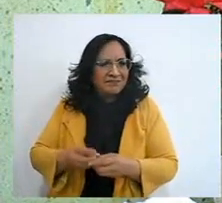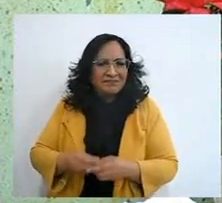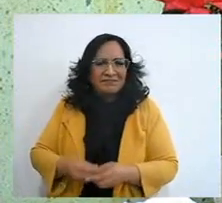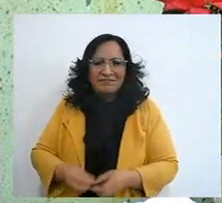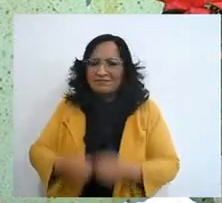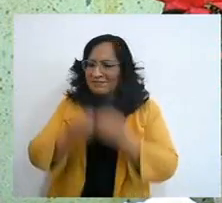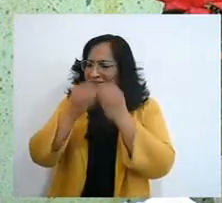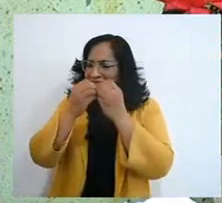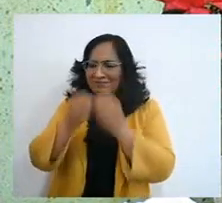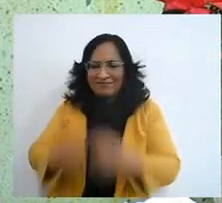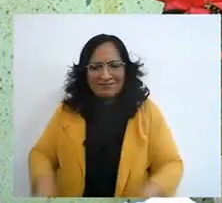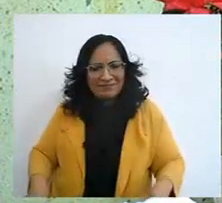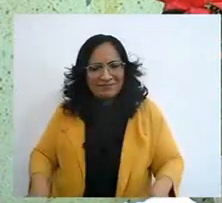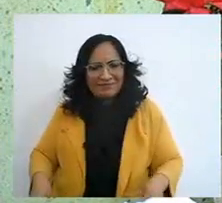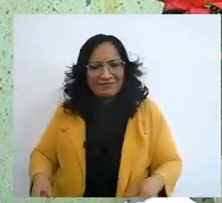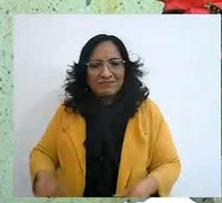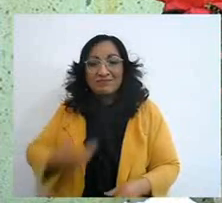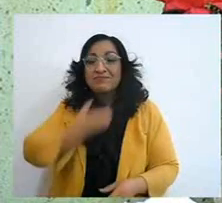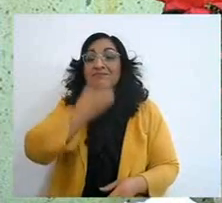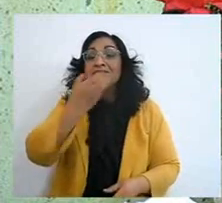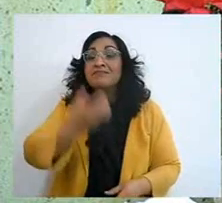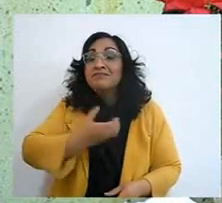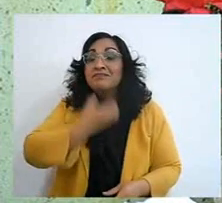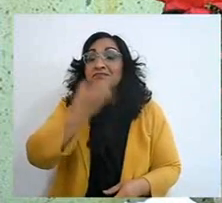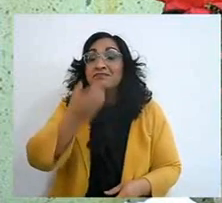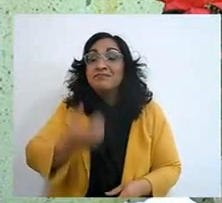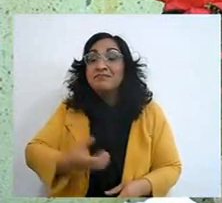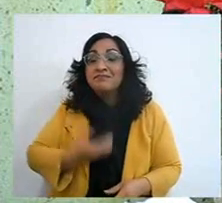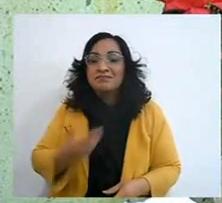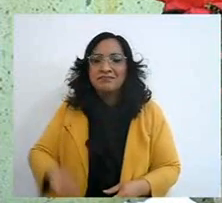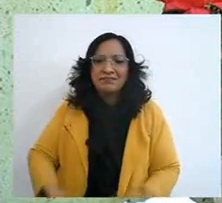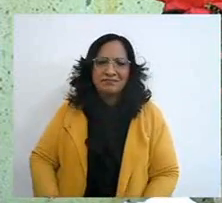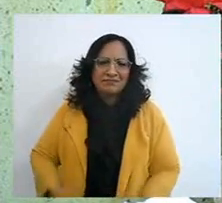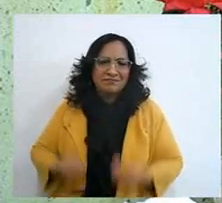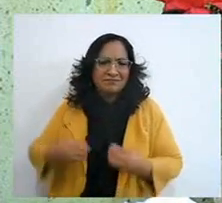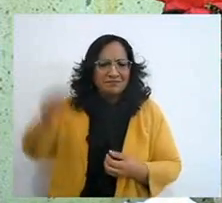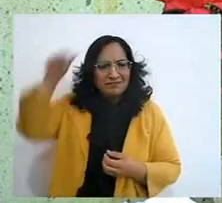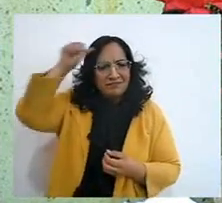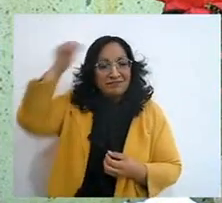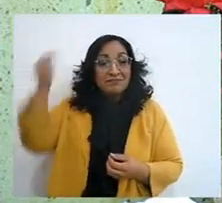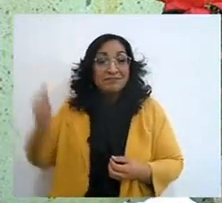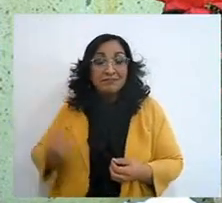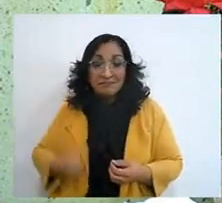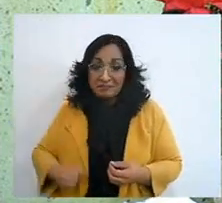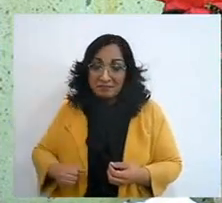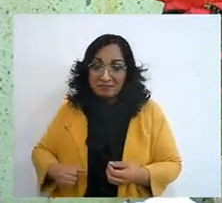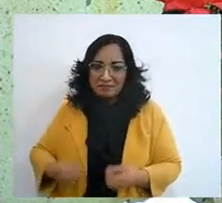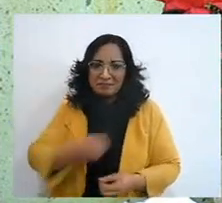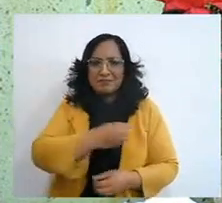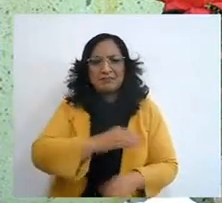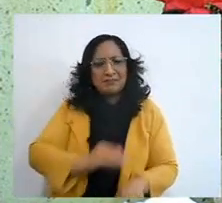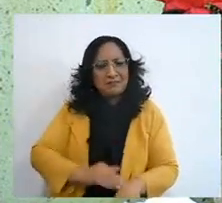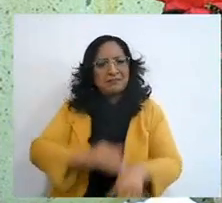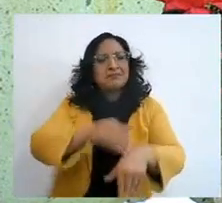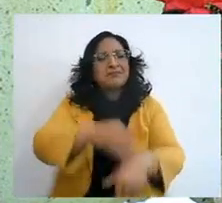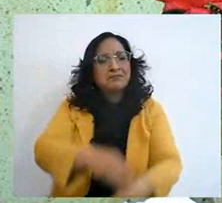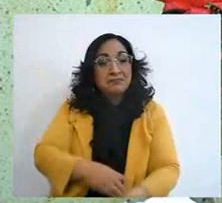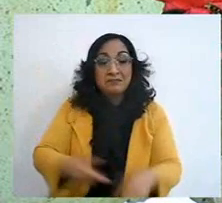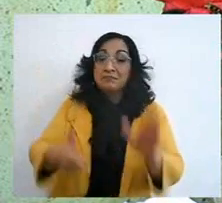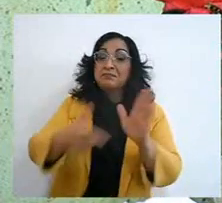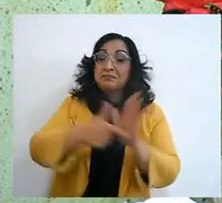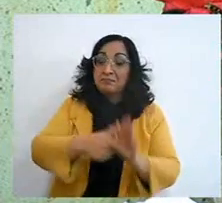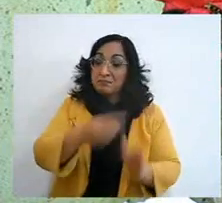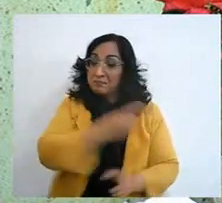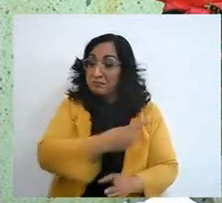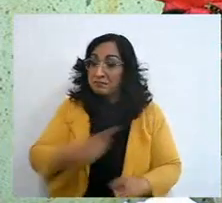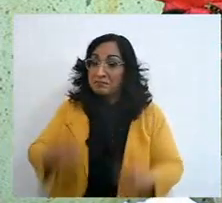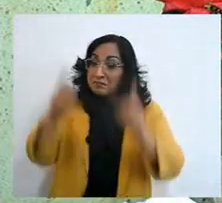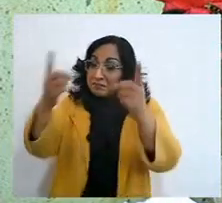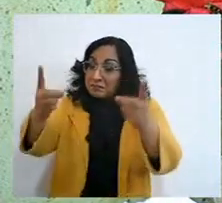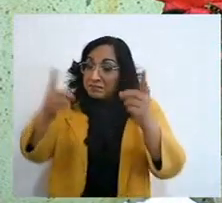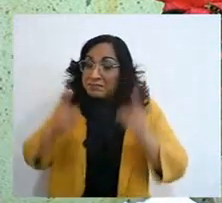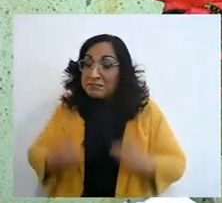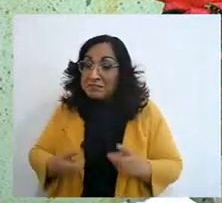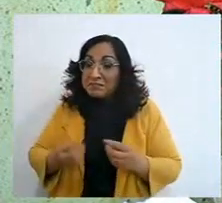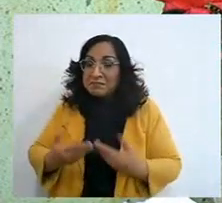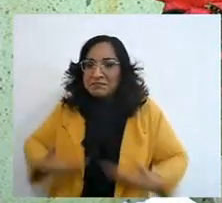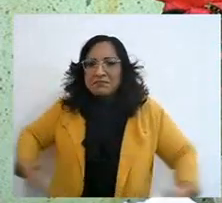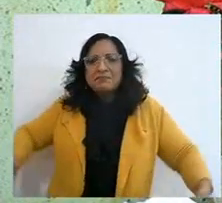where to leave the old man and put his commandments into practice, change completely,